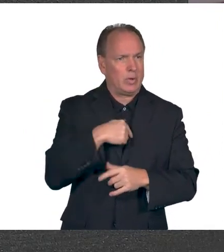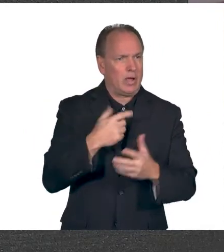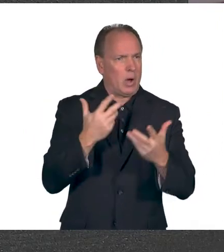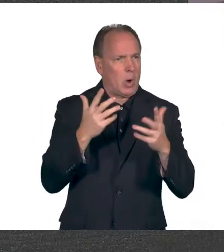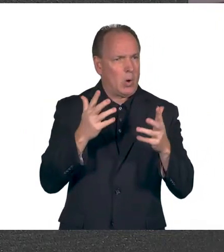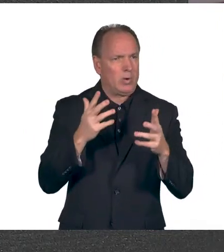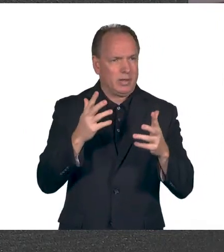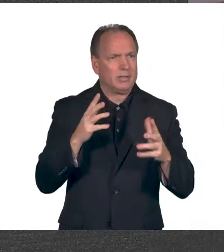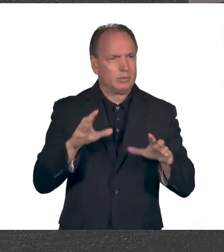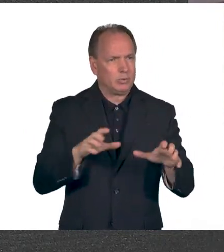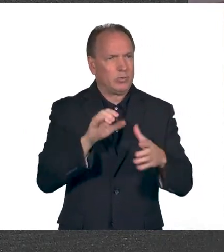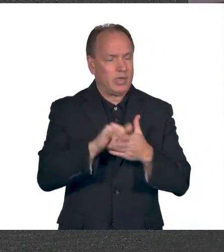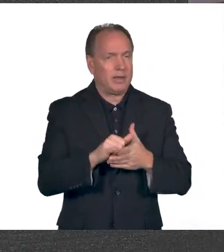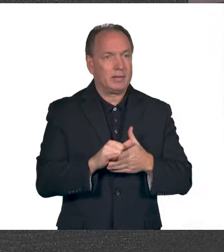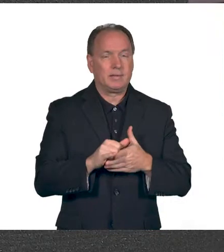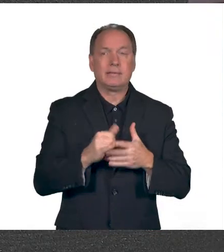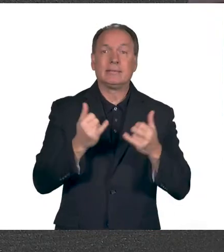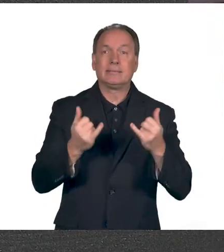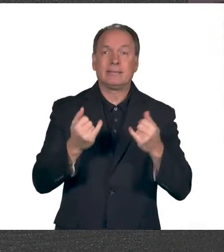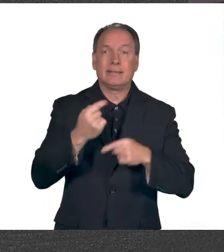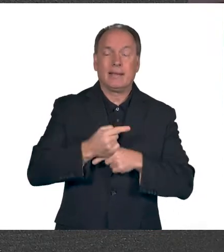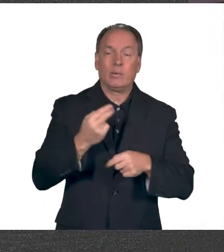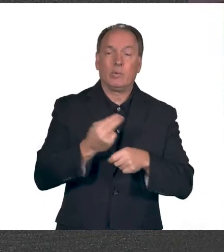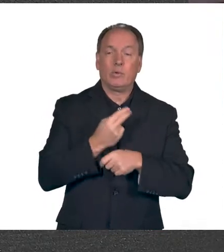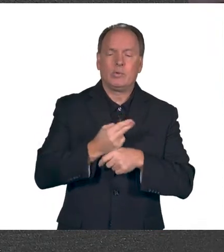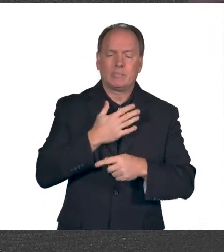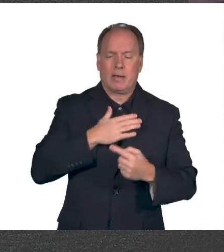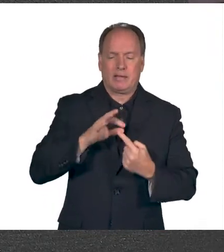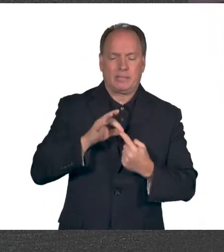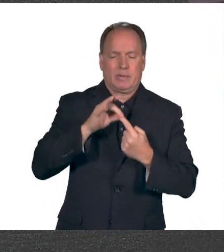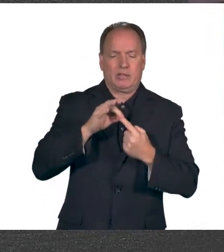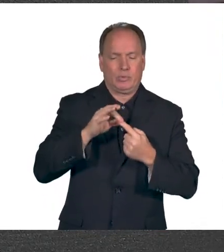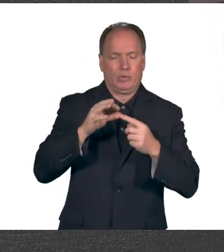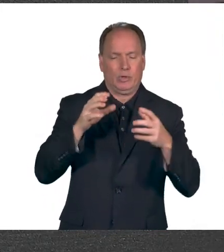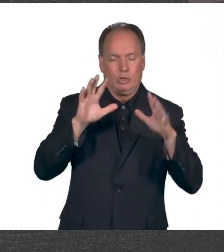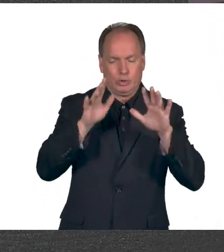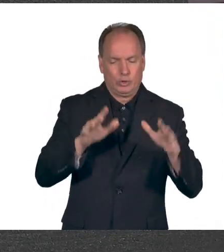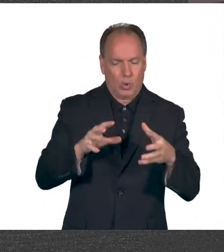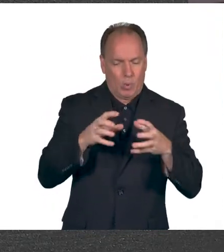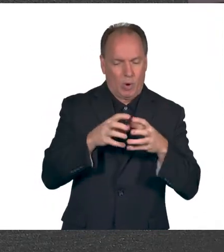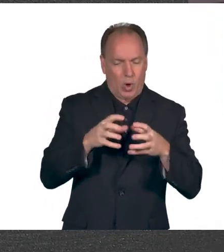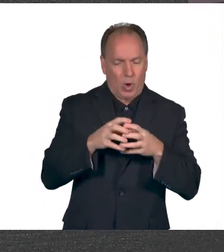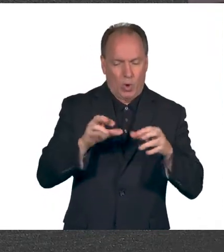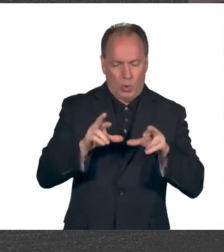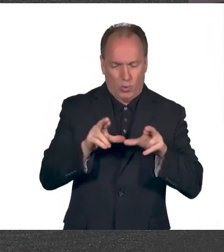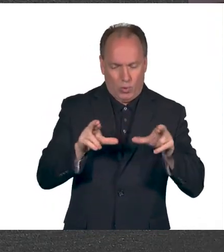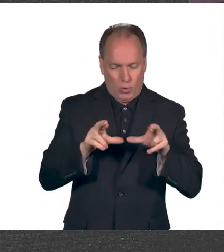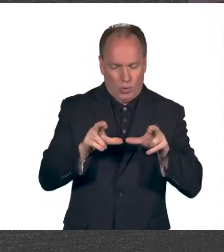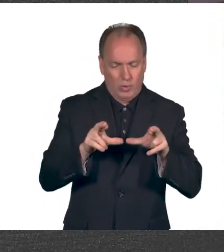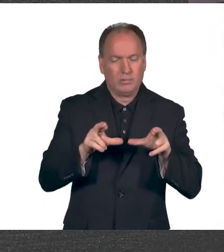to measure using my special snowball ruler. I thought since we've been talking about snow